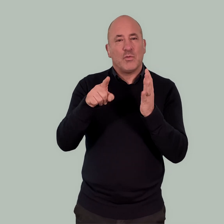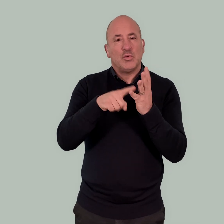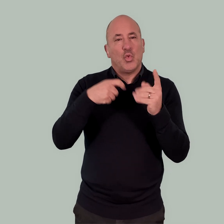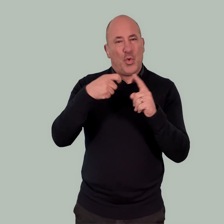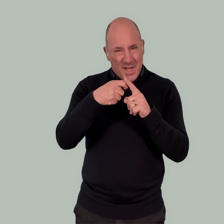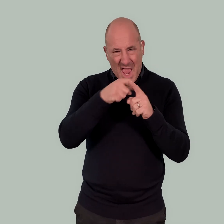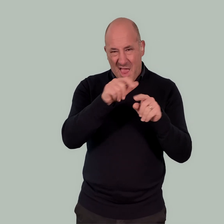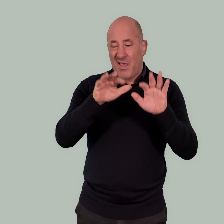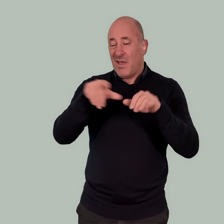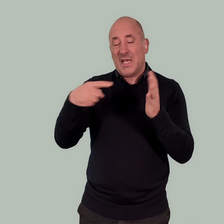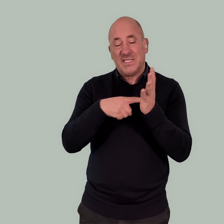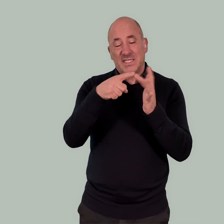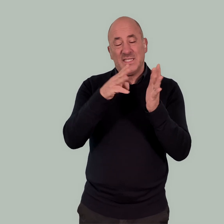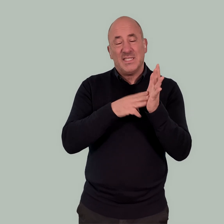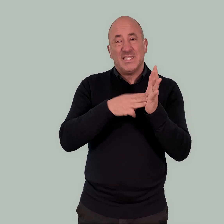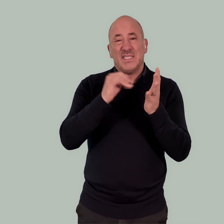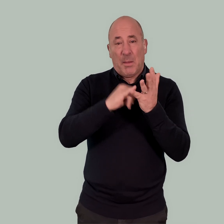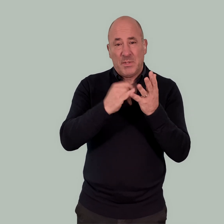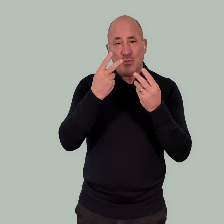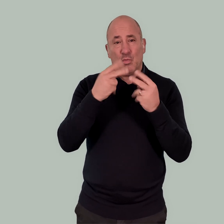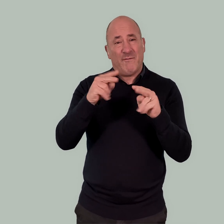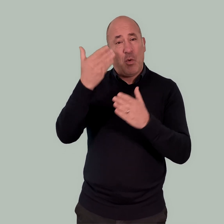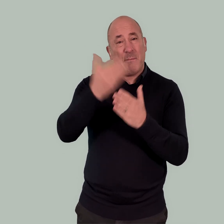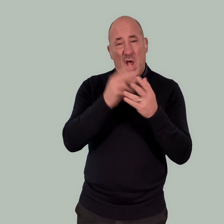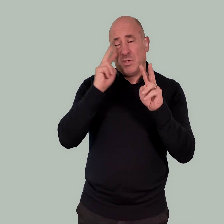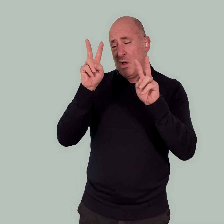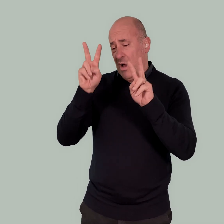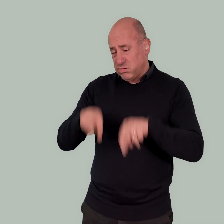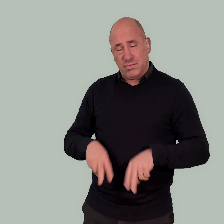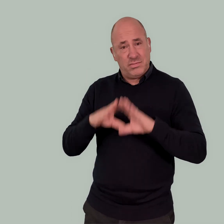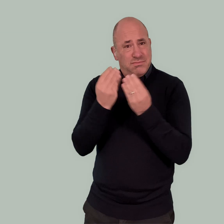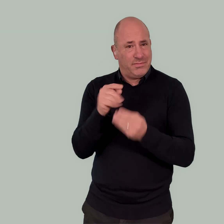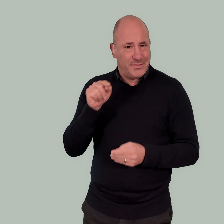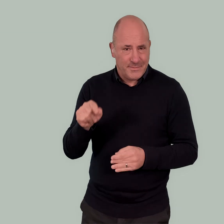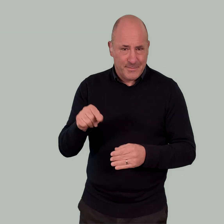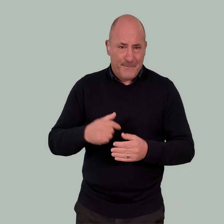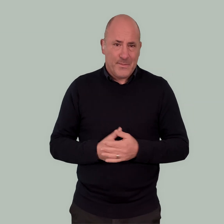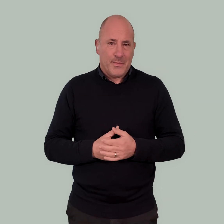on the Timms Review page on GOV.UK.